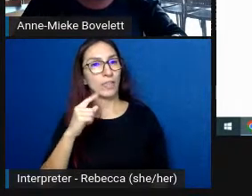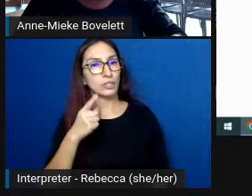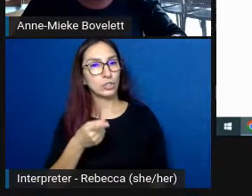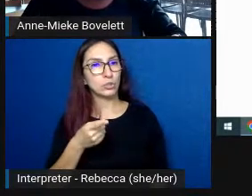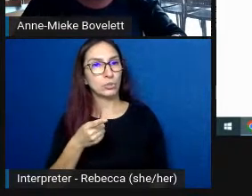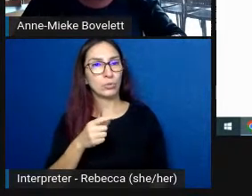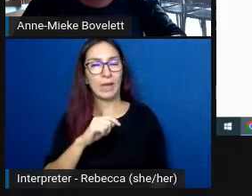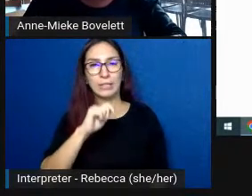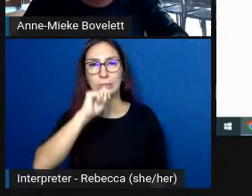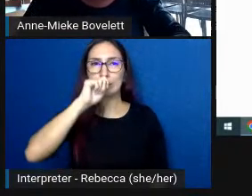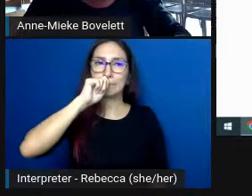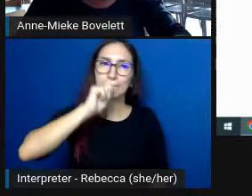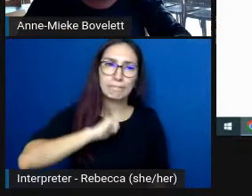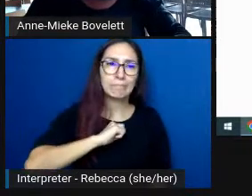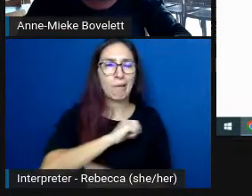Picca Neri: So you feel like now that you dot don't you feel